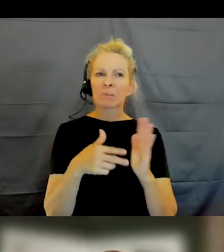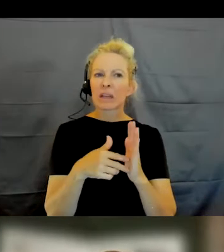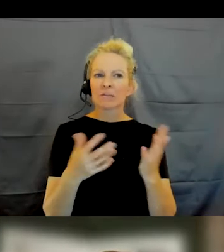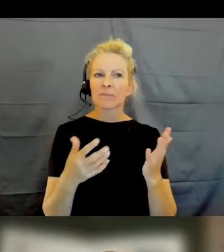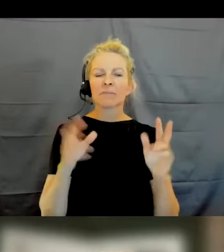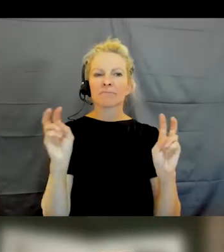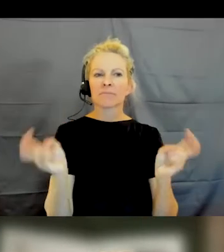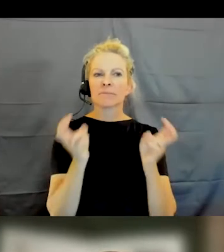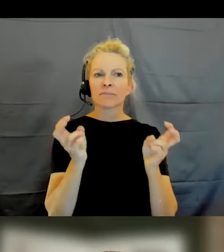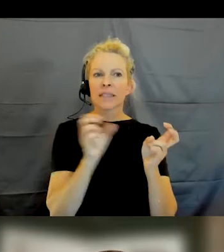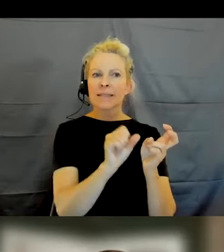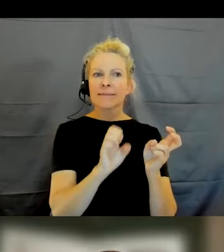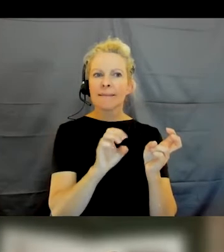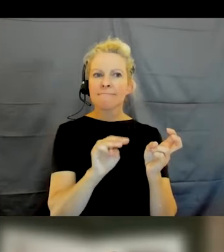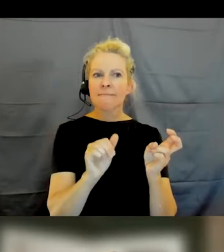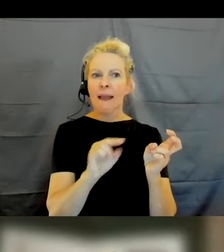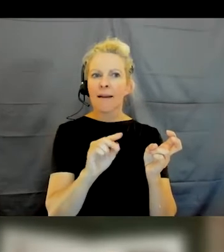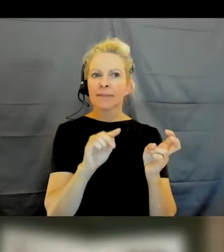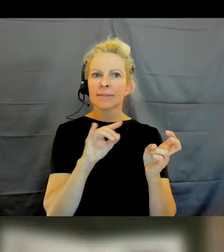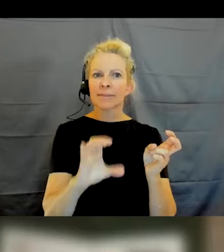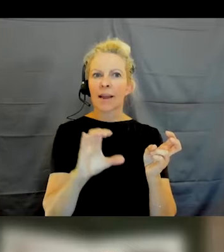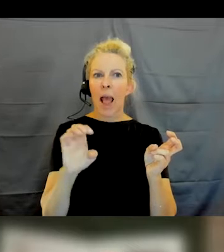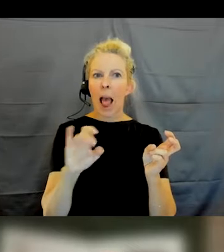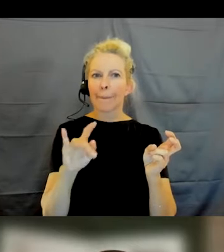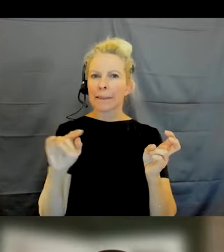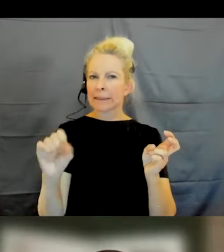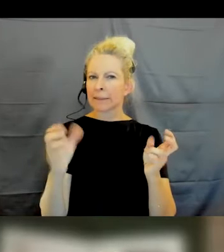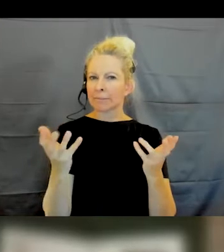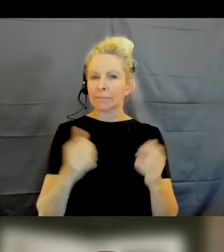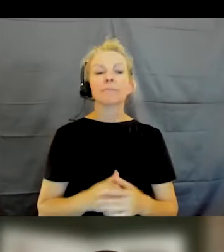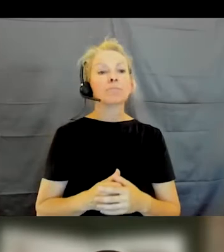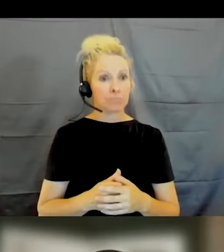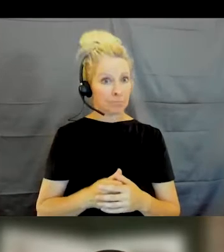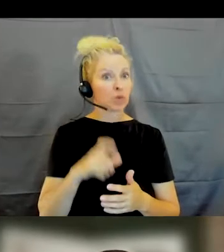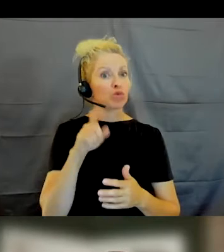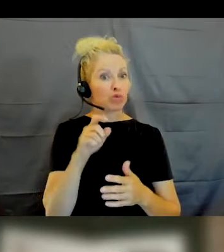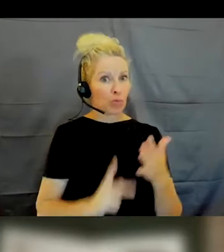here. Semantic elements should take priority. When you are completing a code review, when